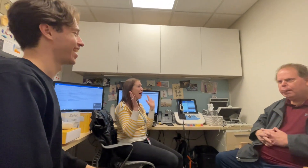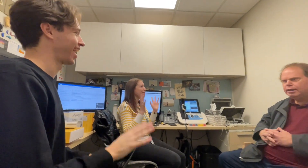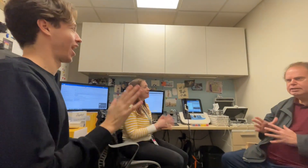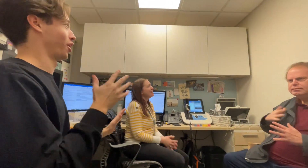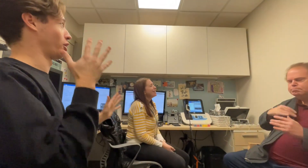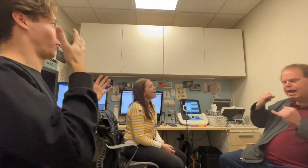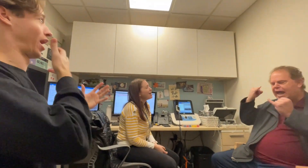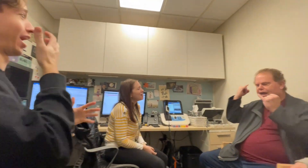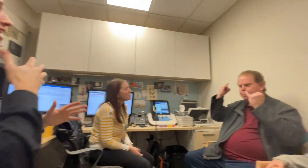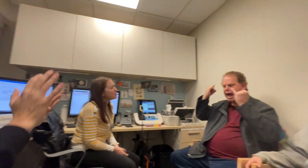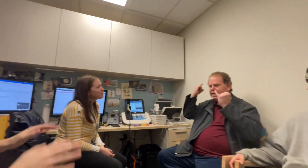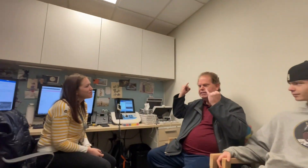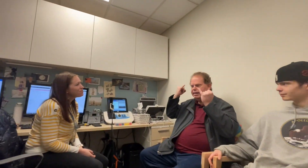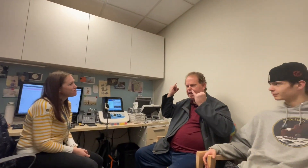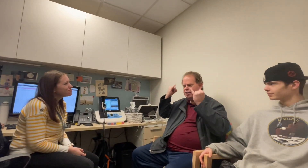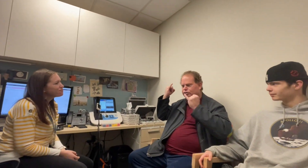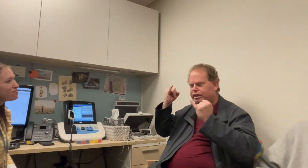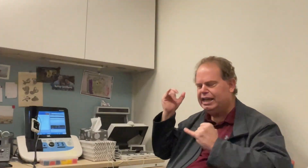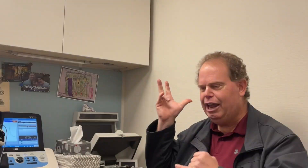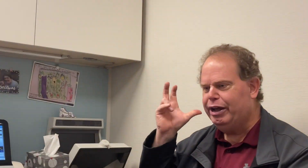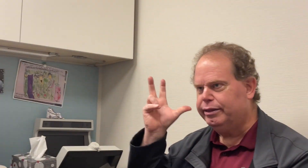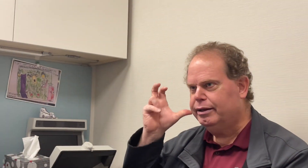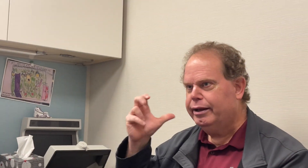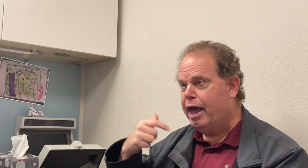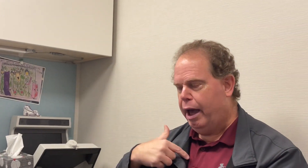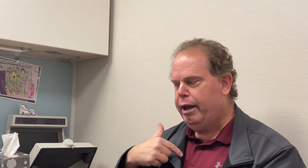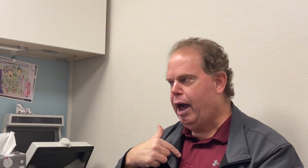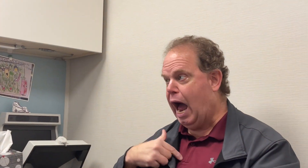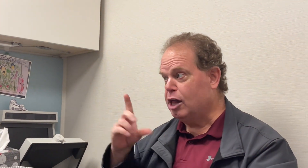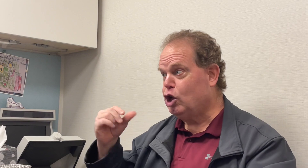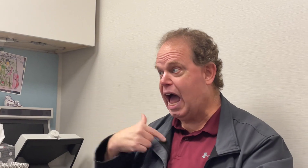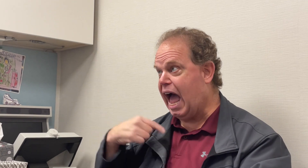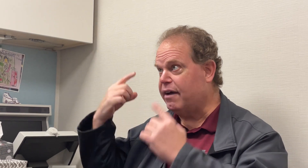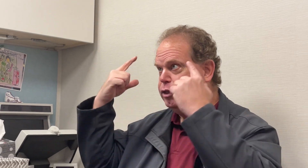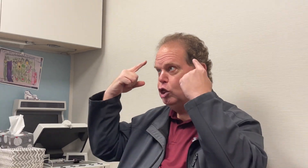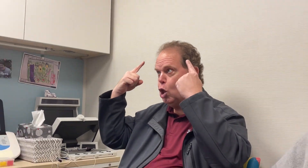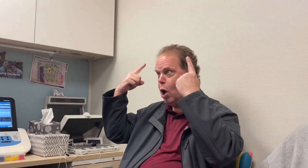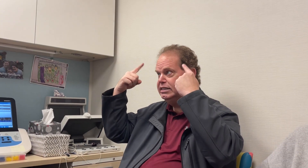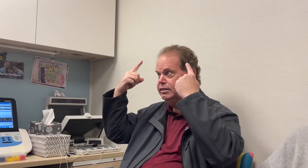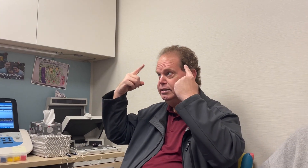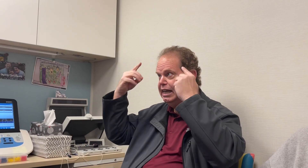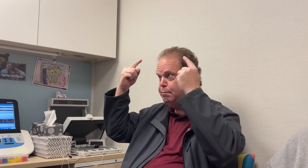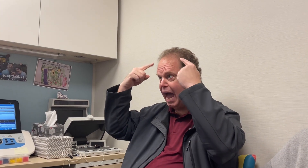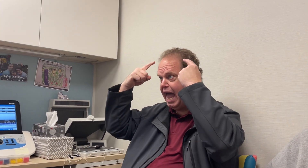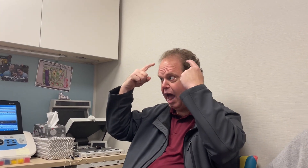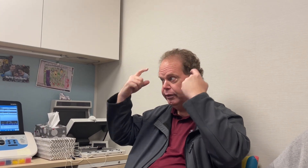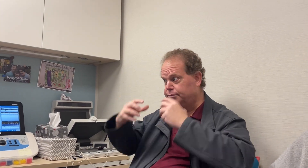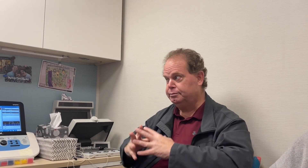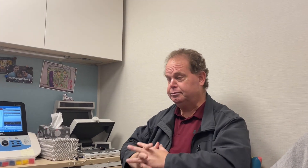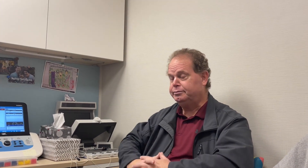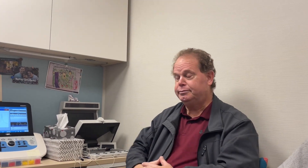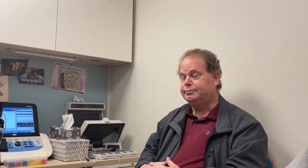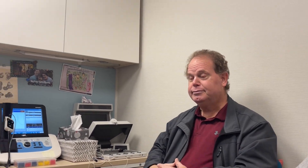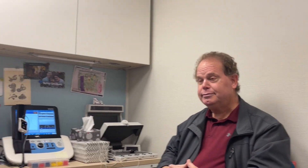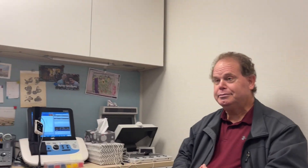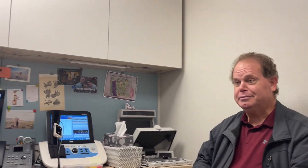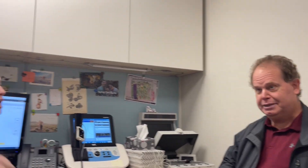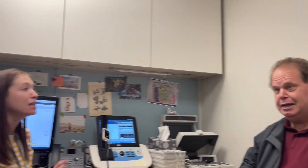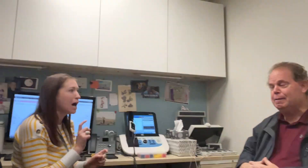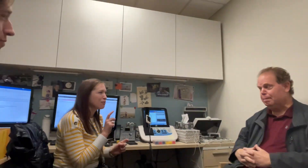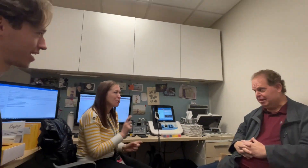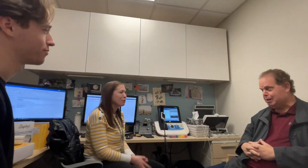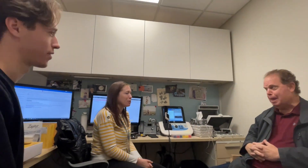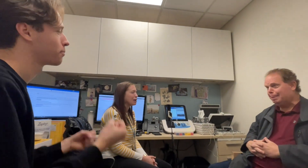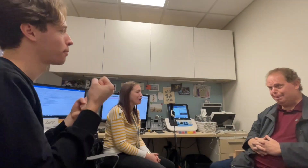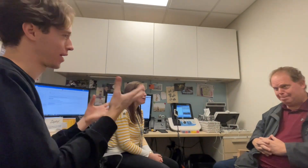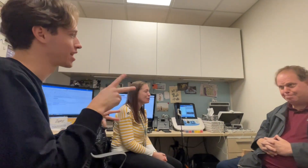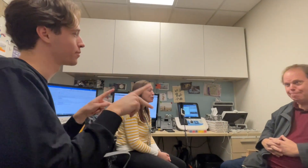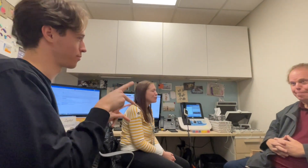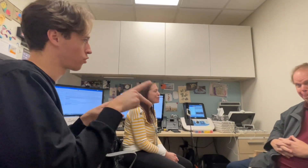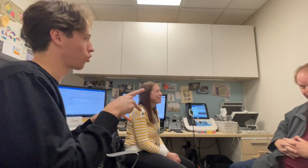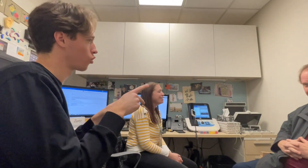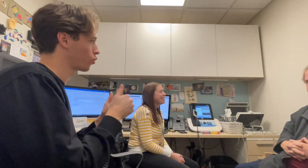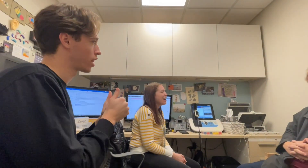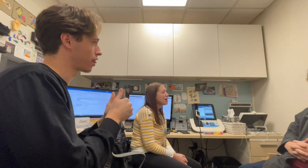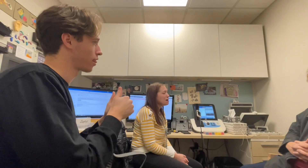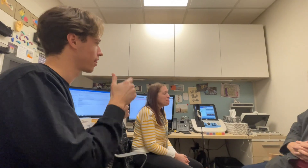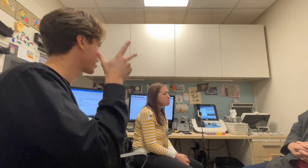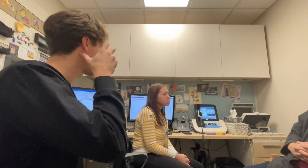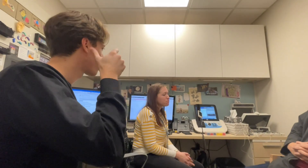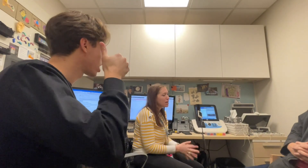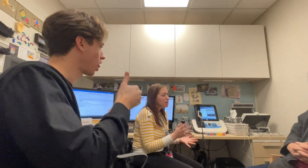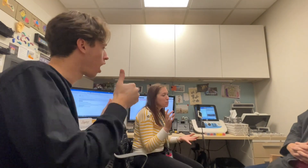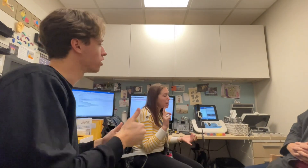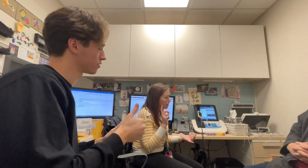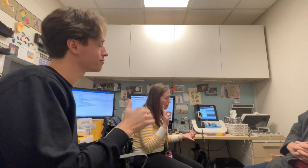wow North is myh yeah yeah a lot of people with hearing loss too um but yeah it might